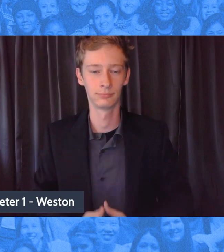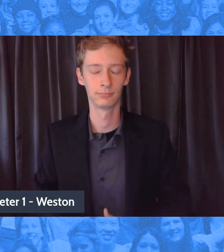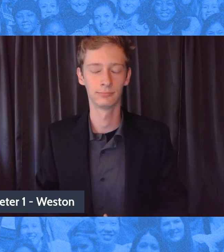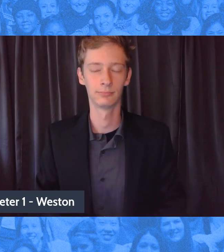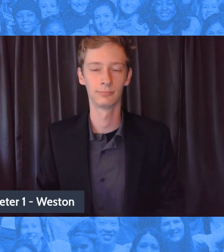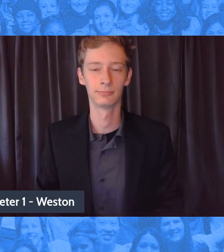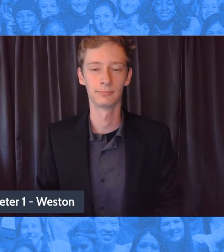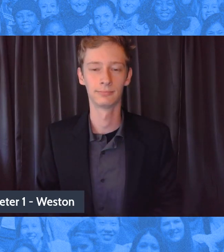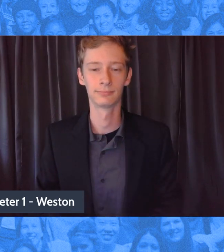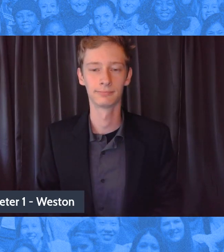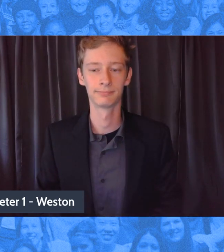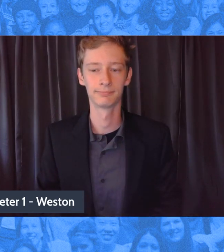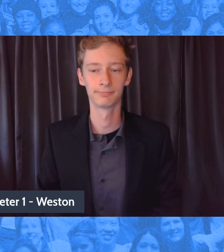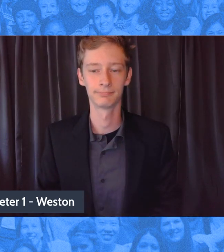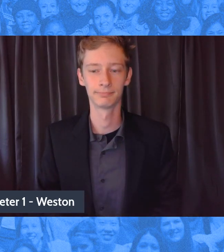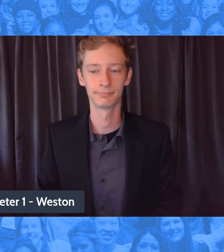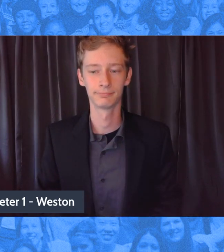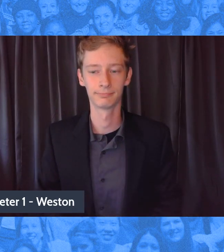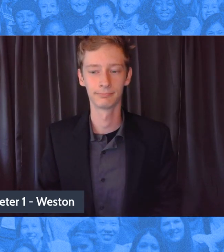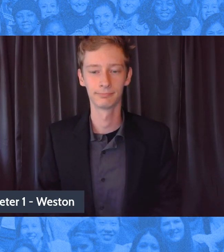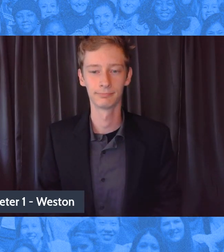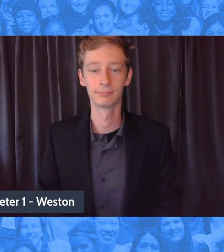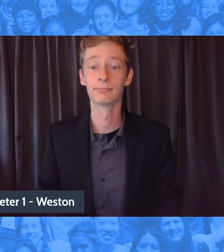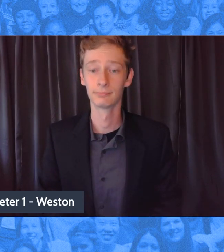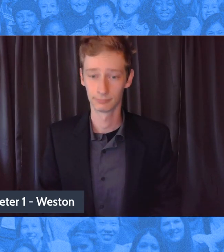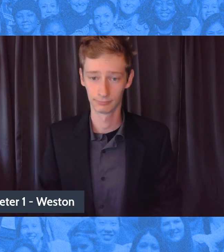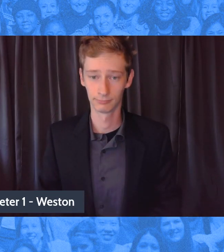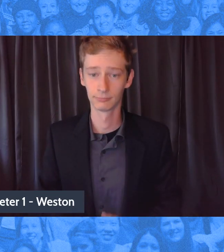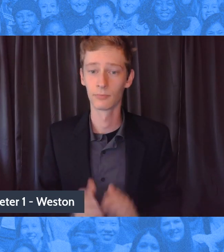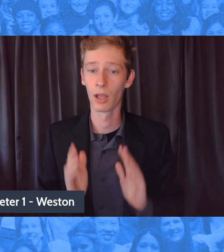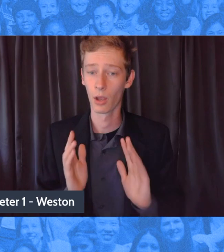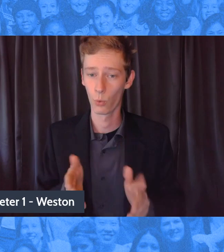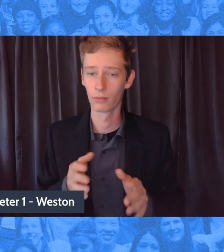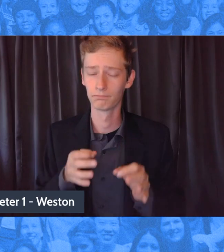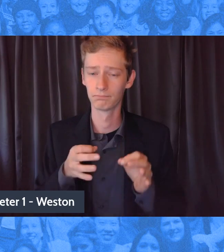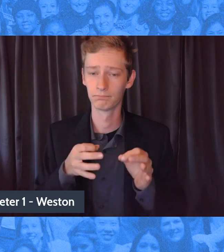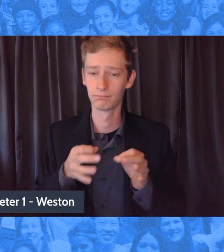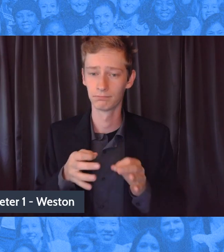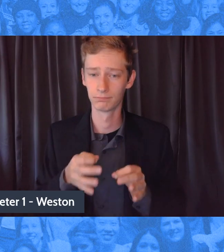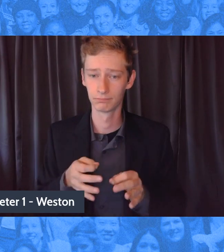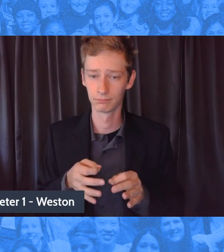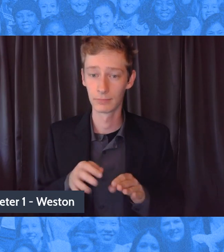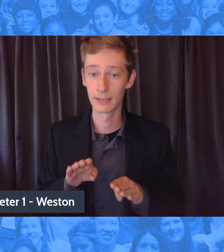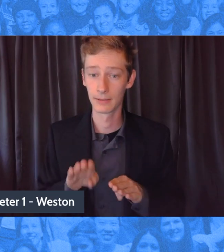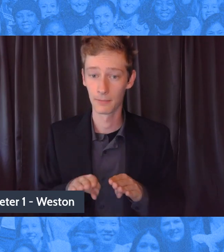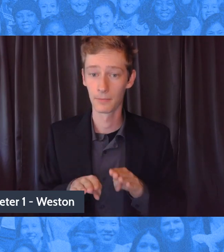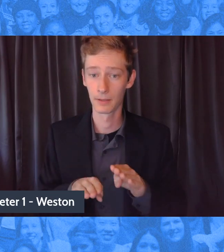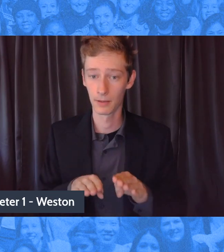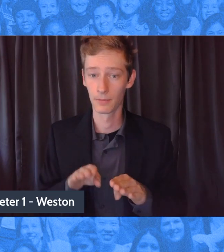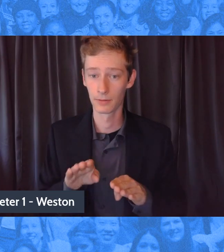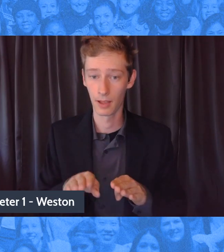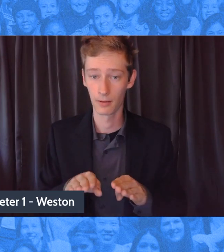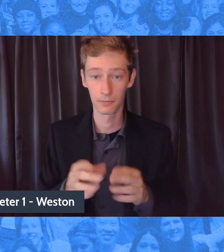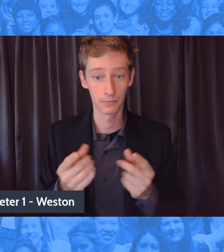I'm gonna lead you through a practice where you're going to count.